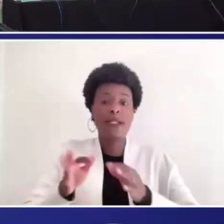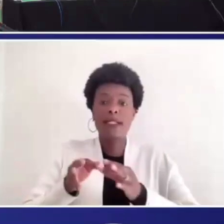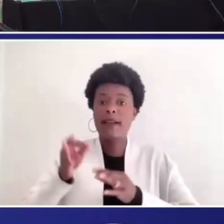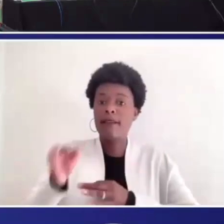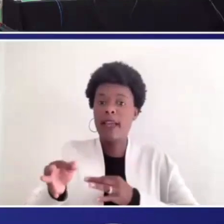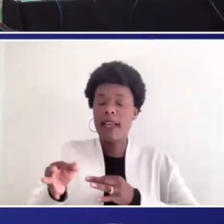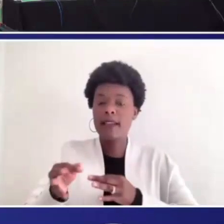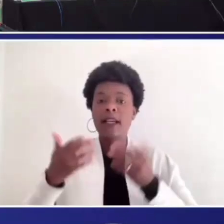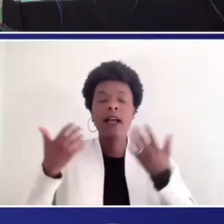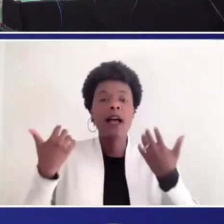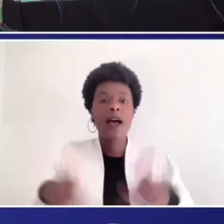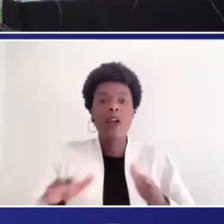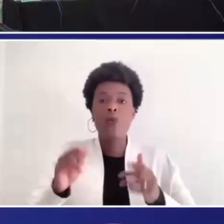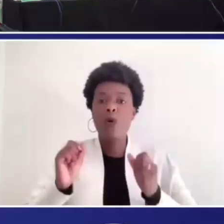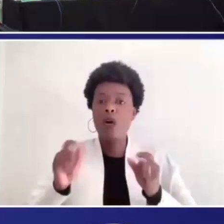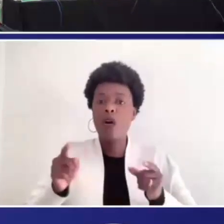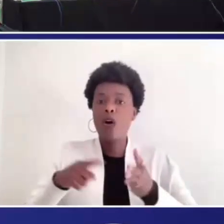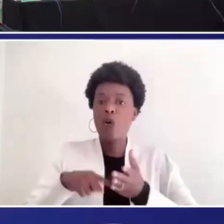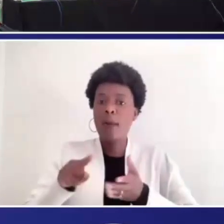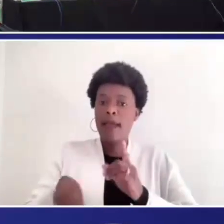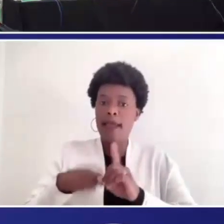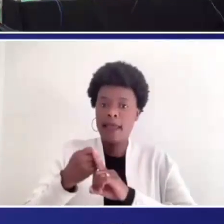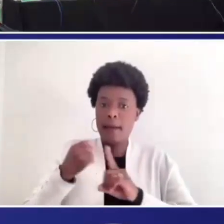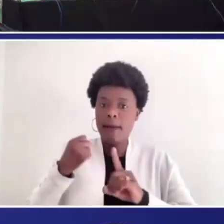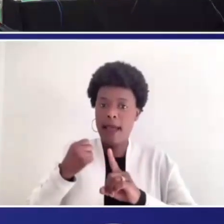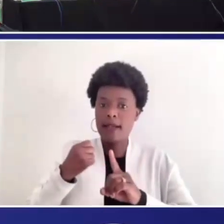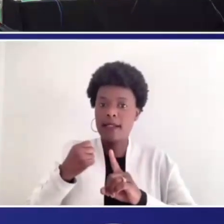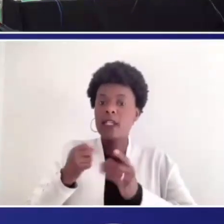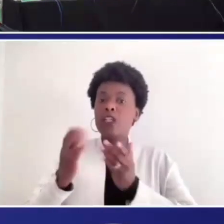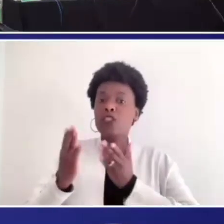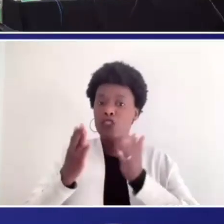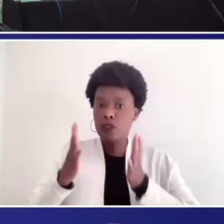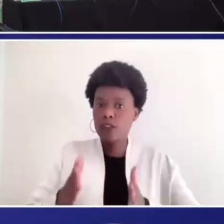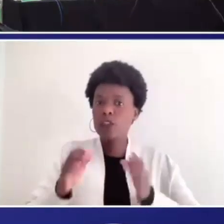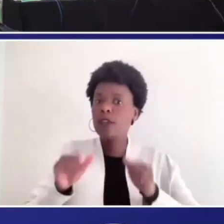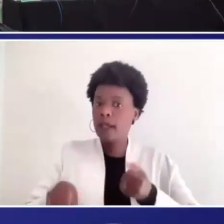not want my autopay to be impacted, the servicer can accommodate that. Yes.